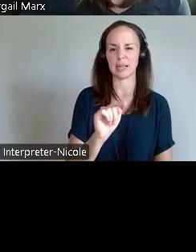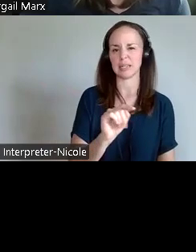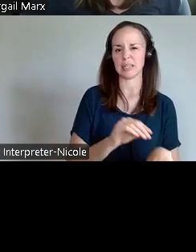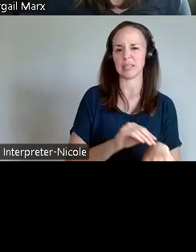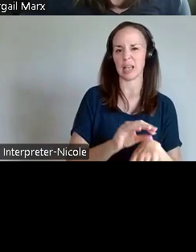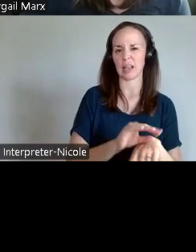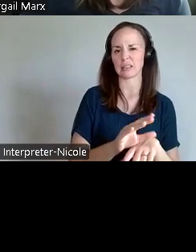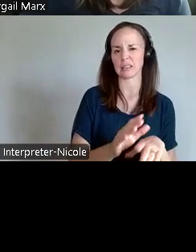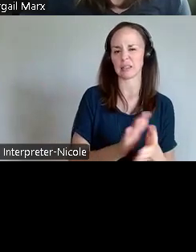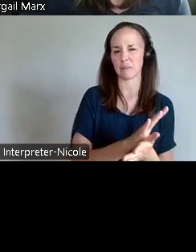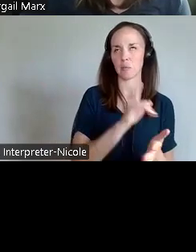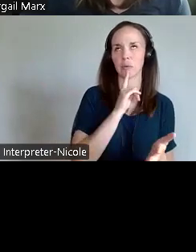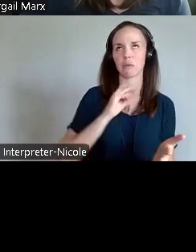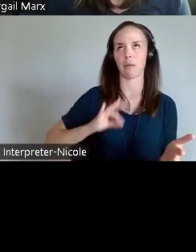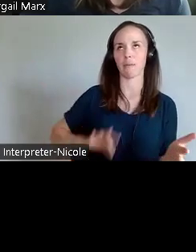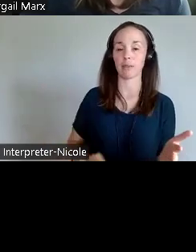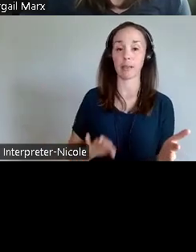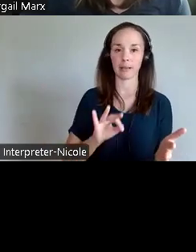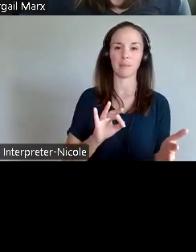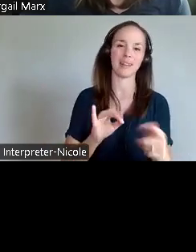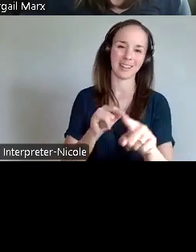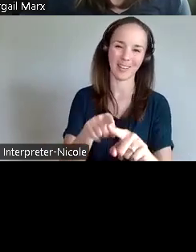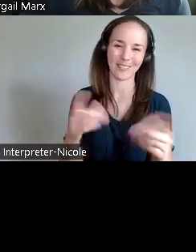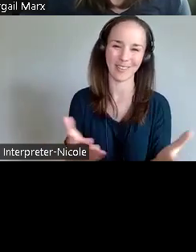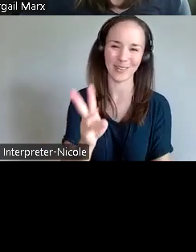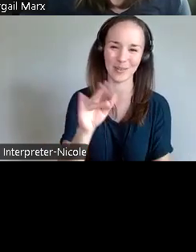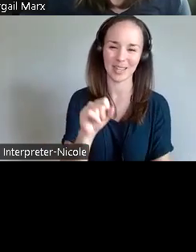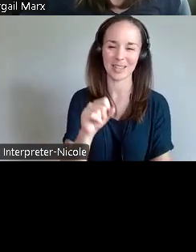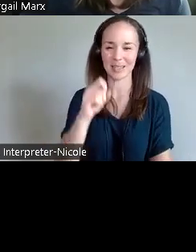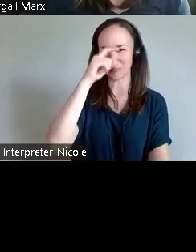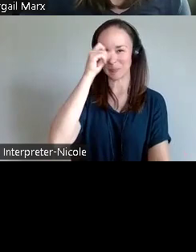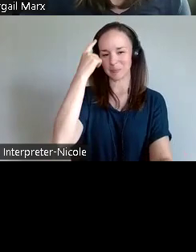really helpful, especially if you're in Wisconsin, because it was curated